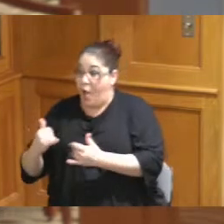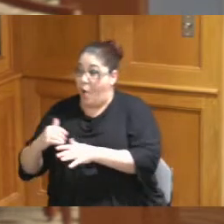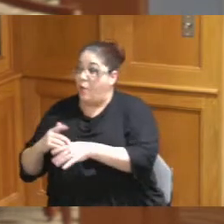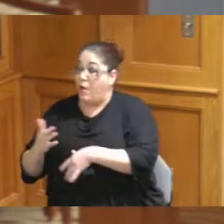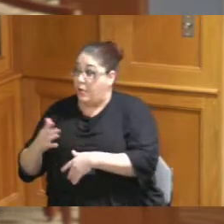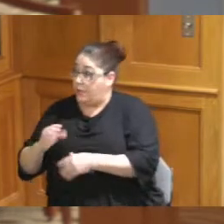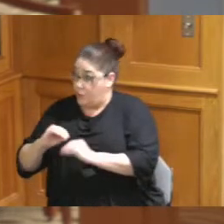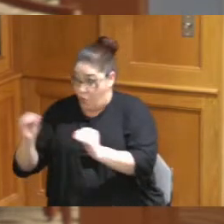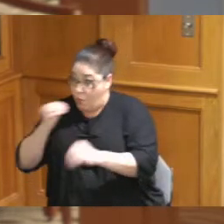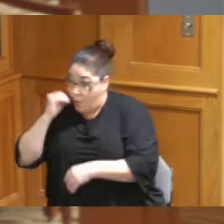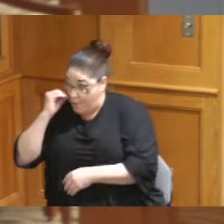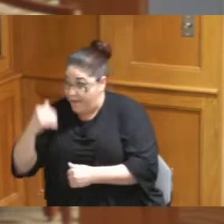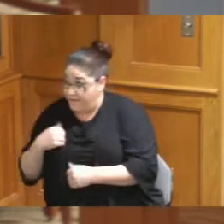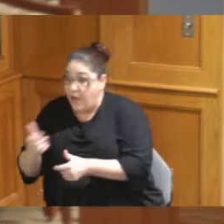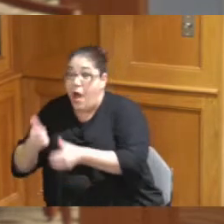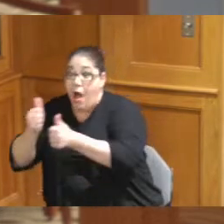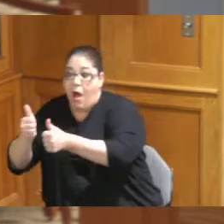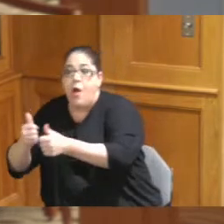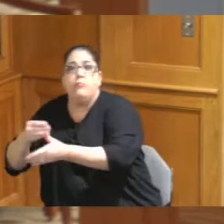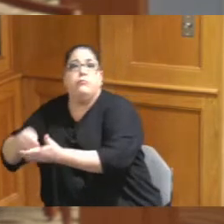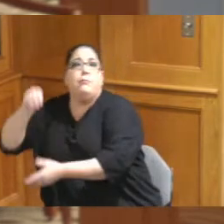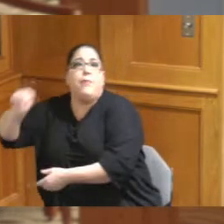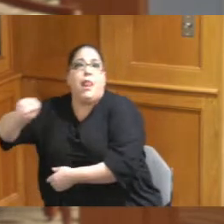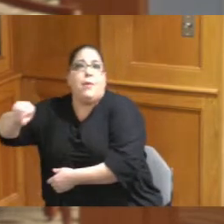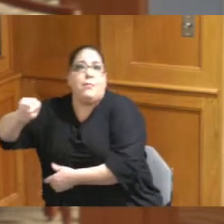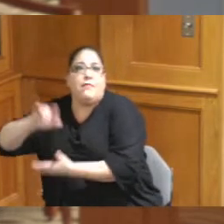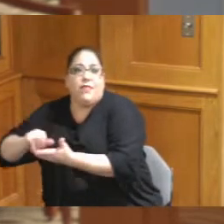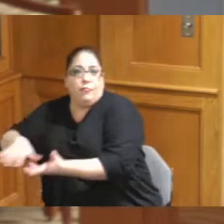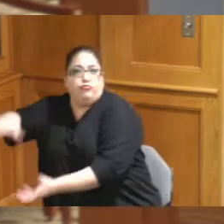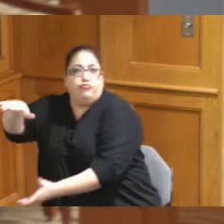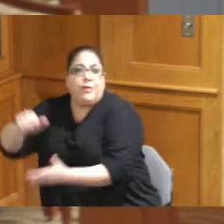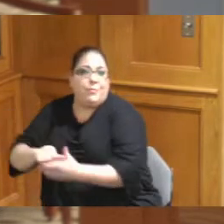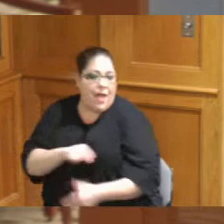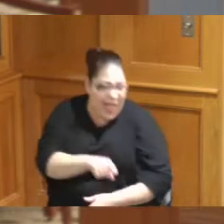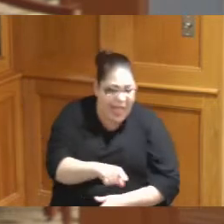unfortunately means you know a shift away from what the federal government money pays for